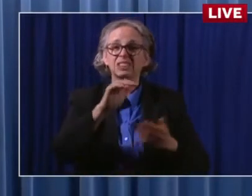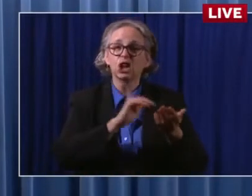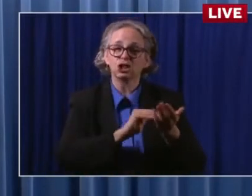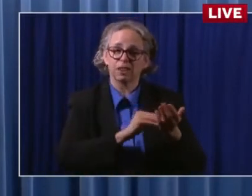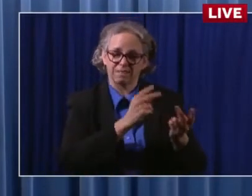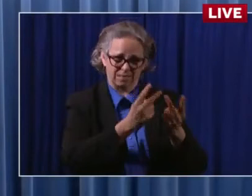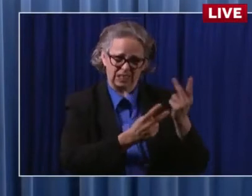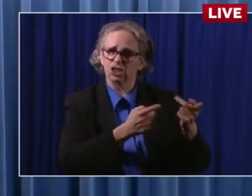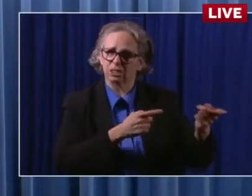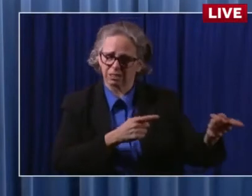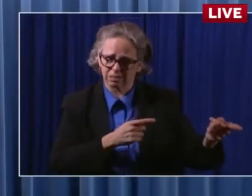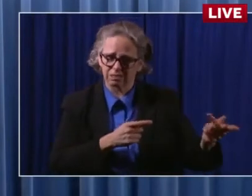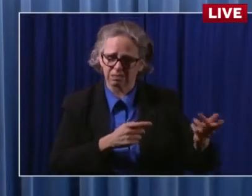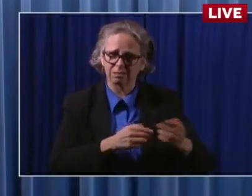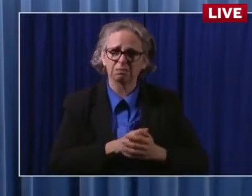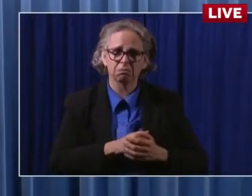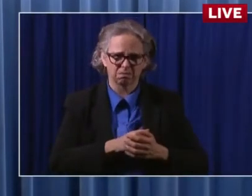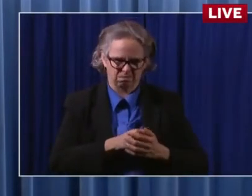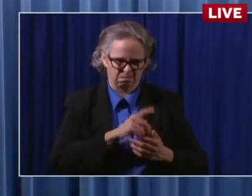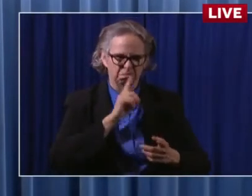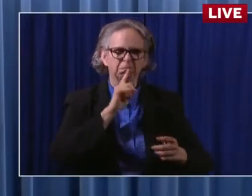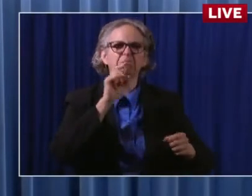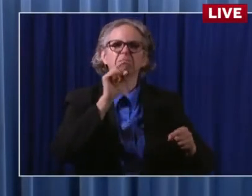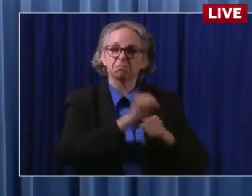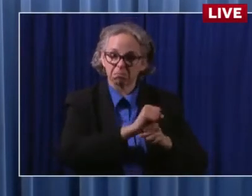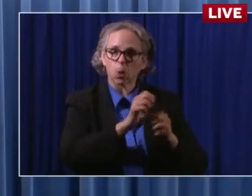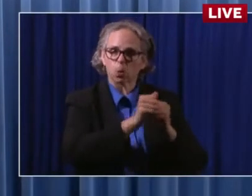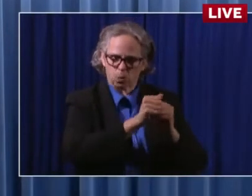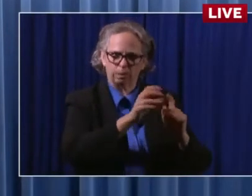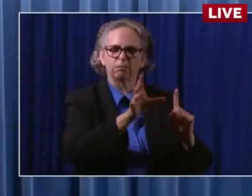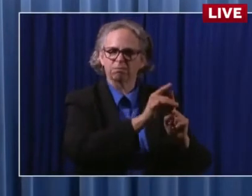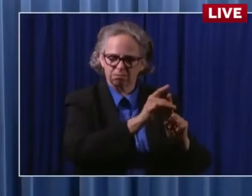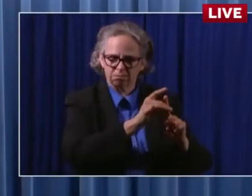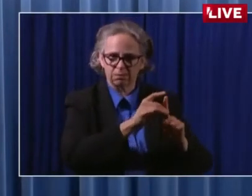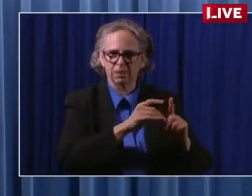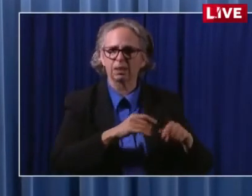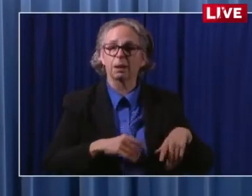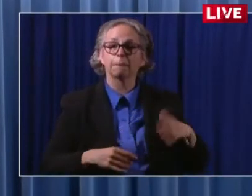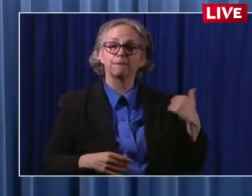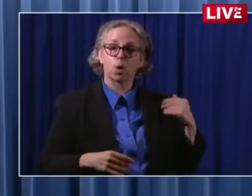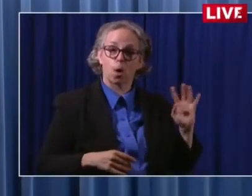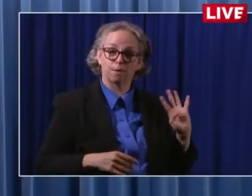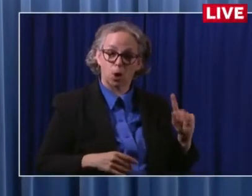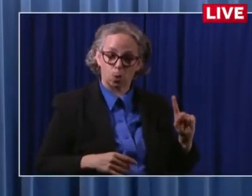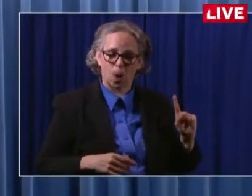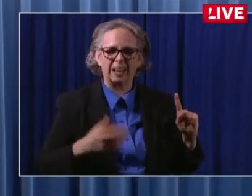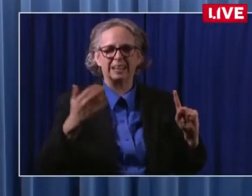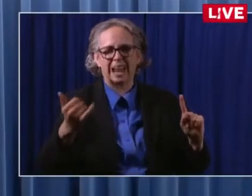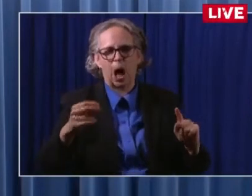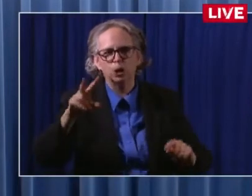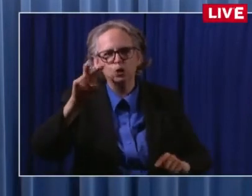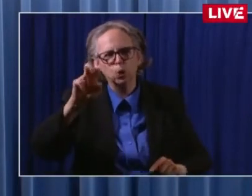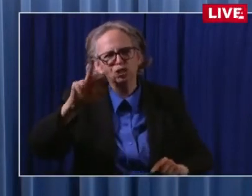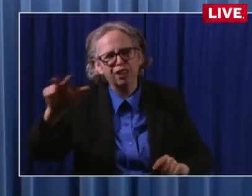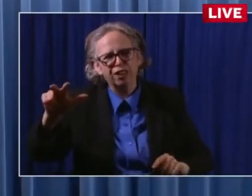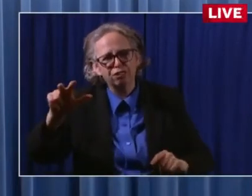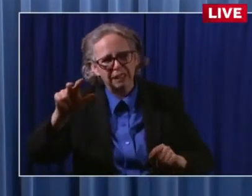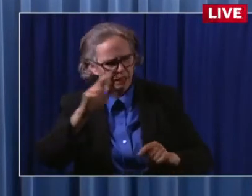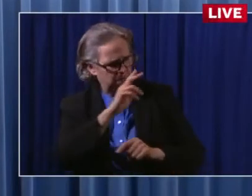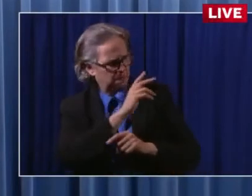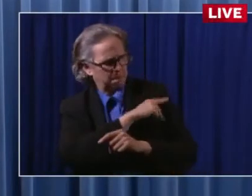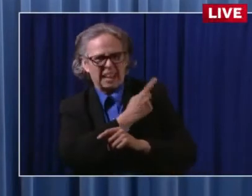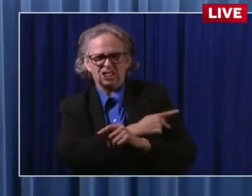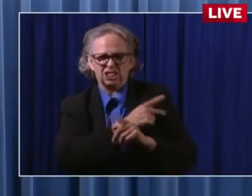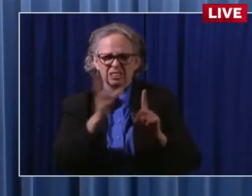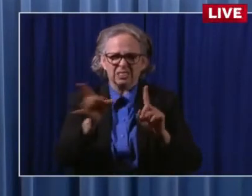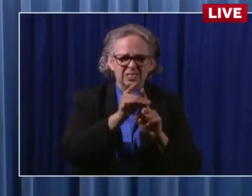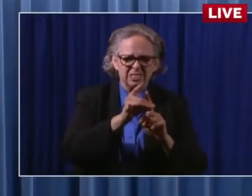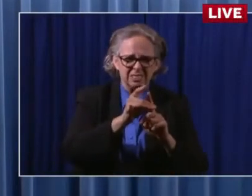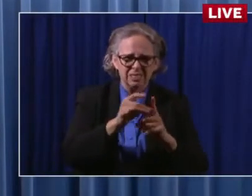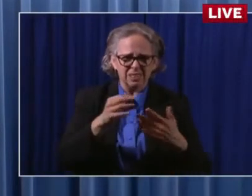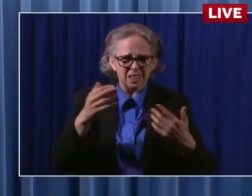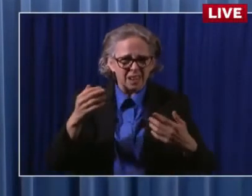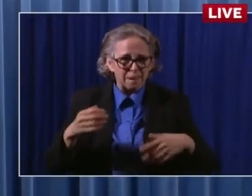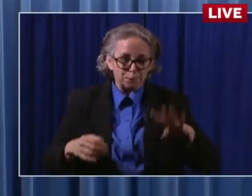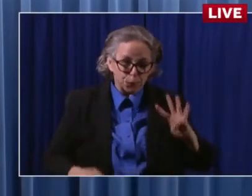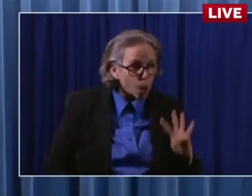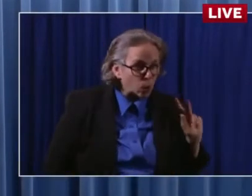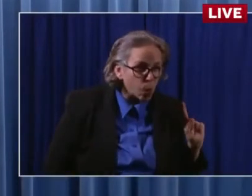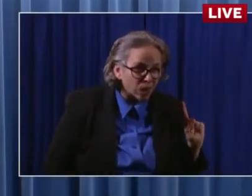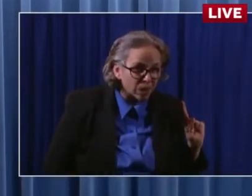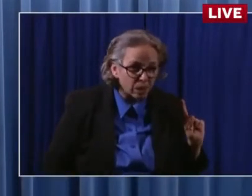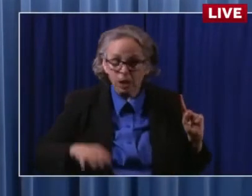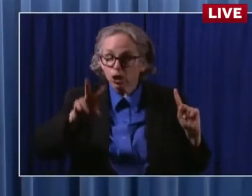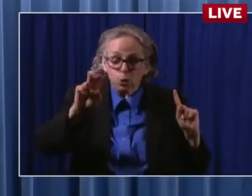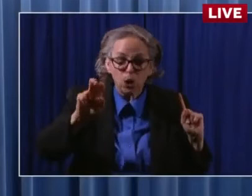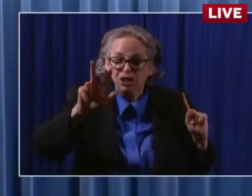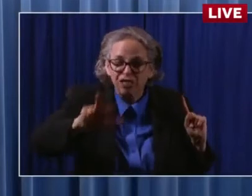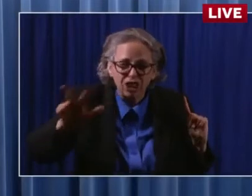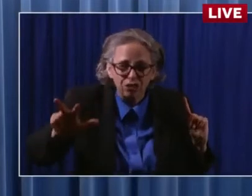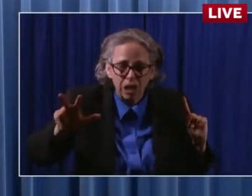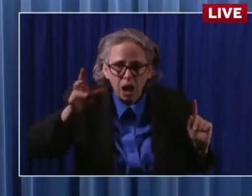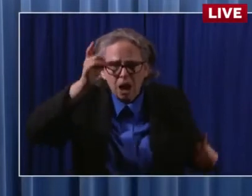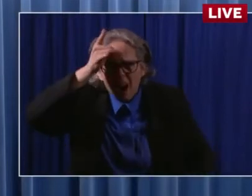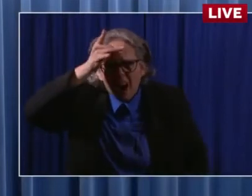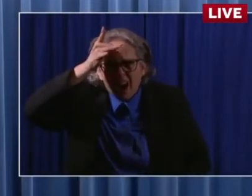PERIOD, THE AVERAGE NUMBER OF OUTPATIENT VISITS WITH SUSPECTED OR CONFIRMED COVID-19 DIAGNOSES INCREASED FROM 41 TO 233.